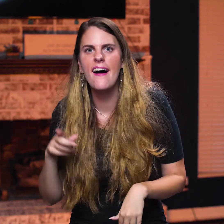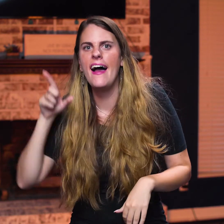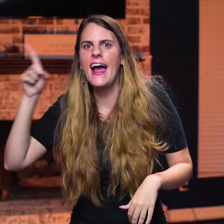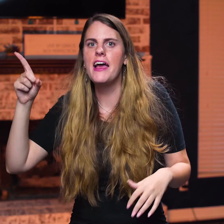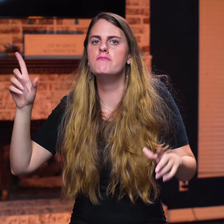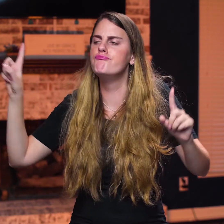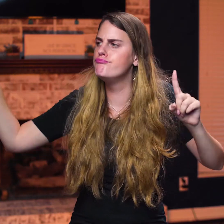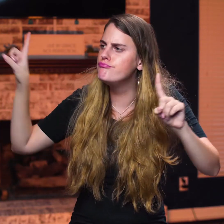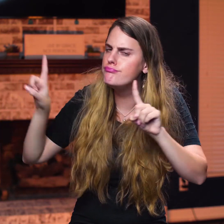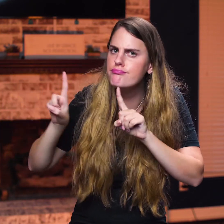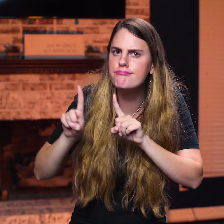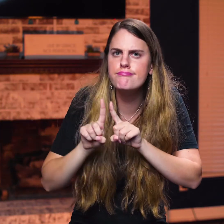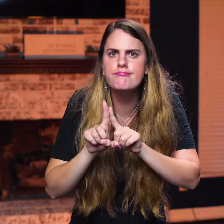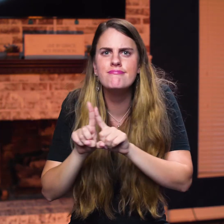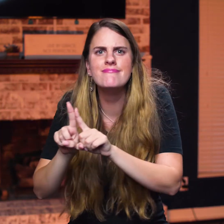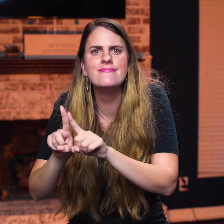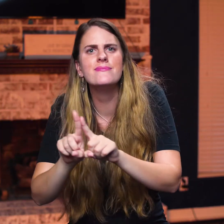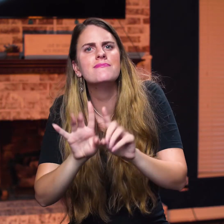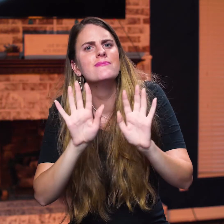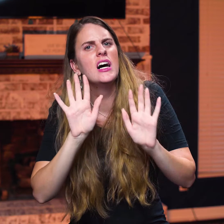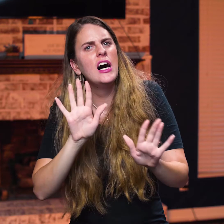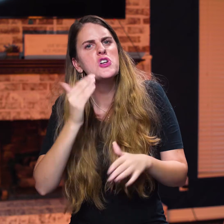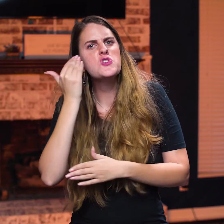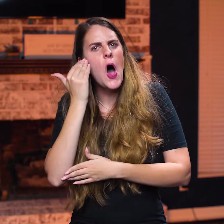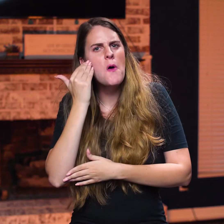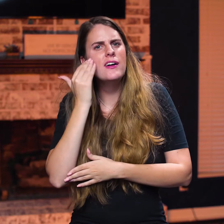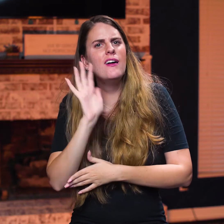He comes alongside him to embolden him, knowing that